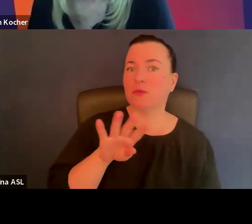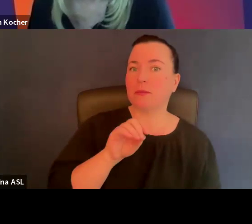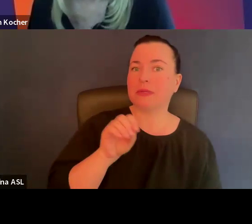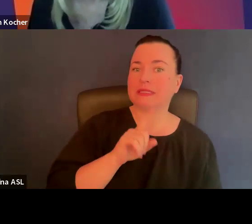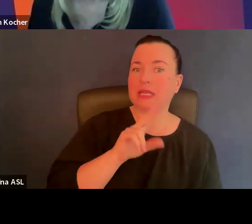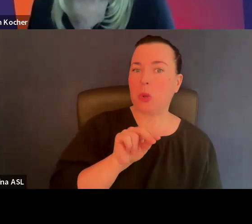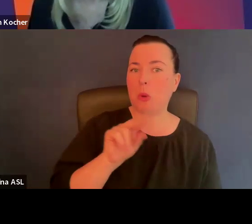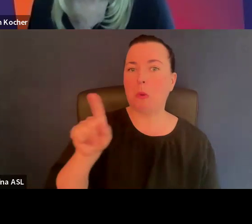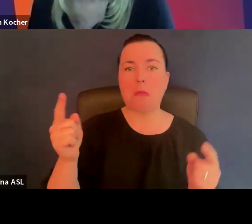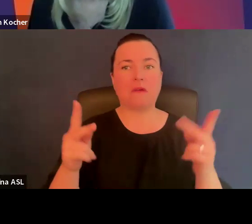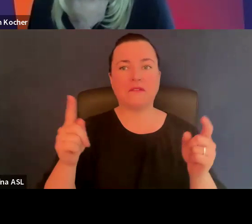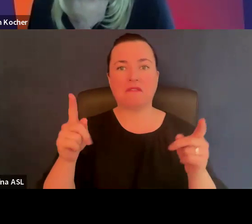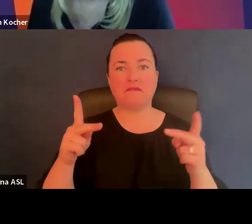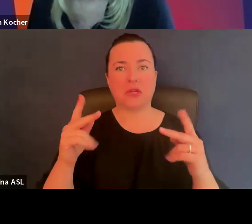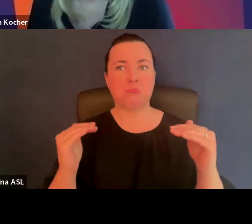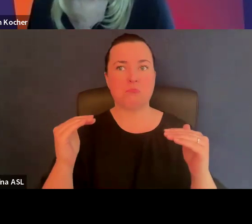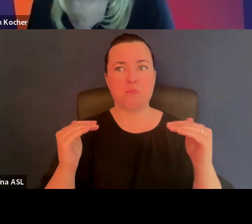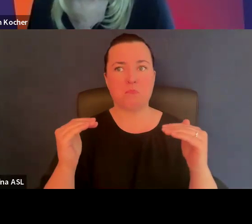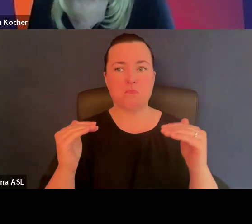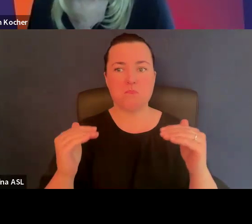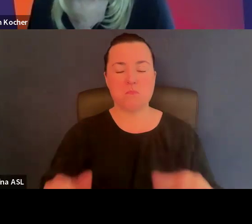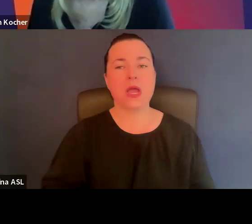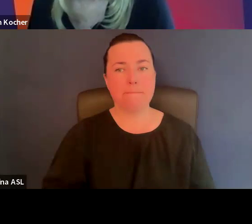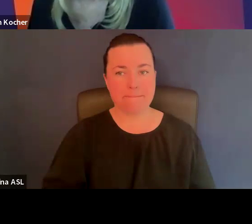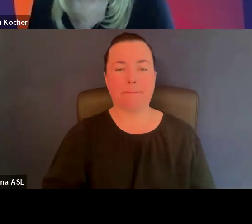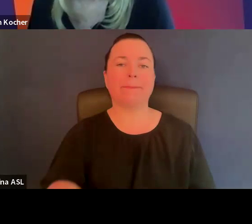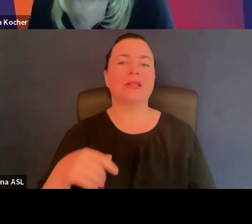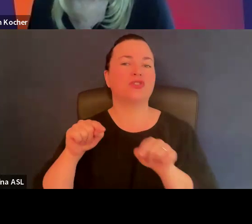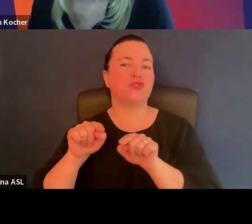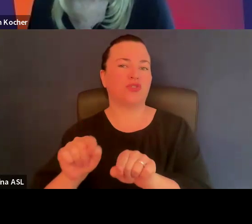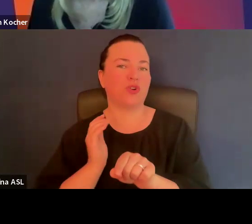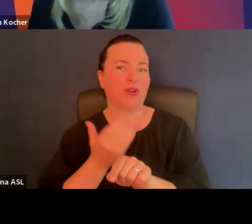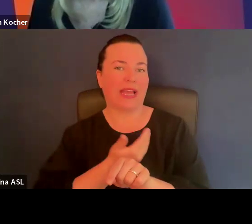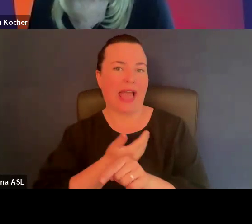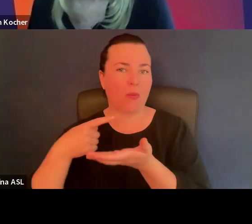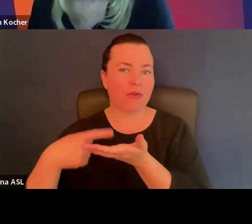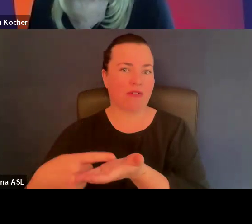and we'll share, you know, in our conversation, some resources,